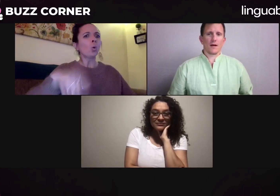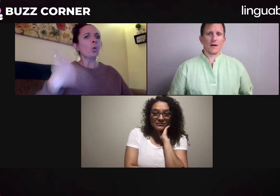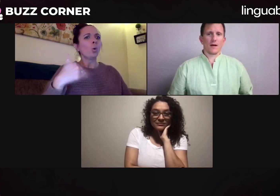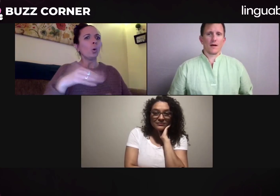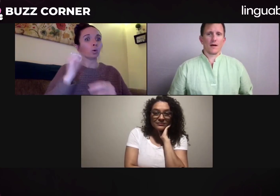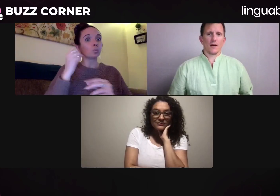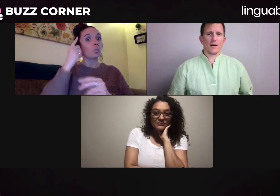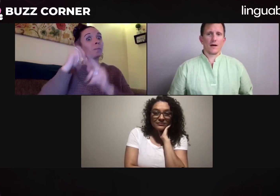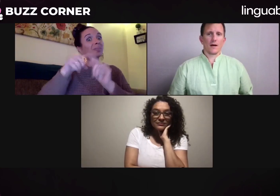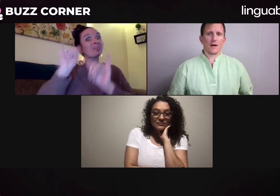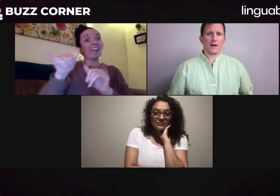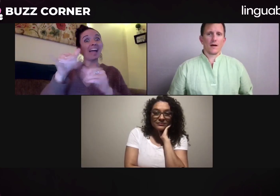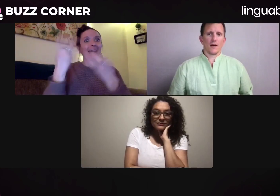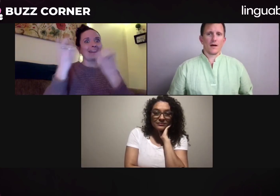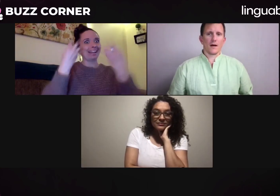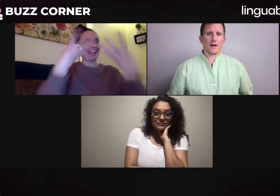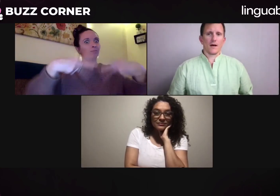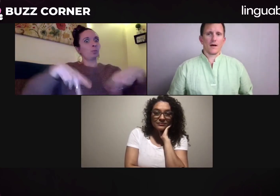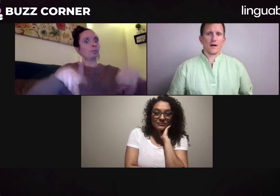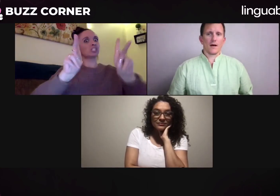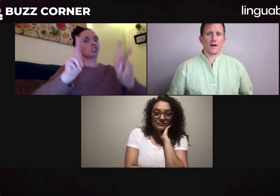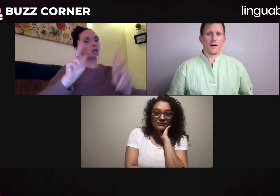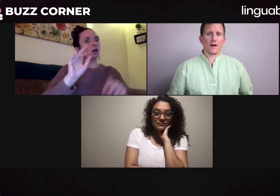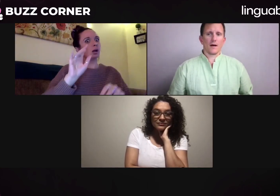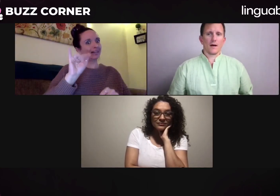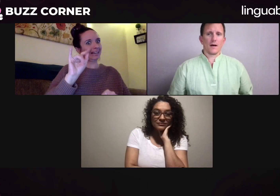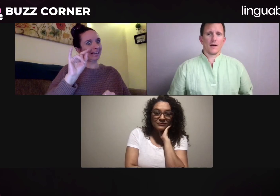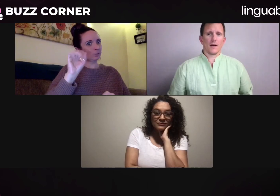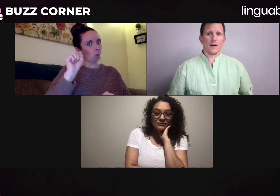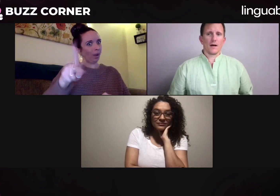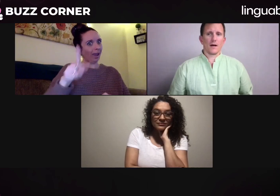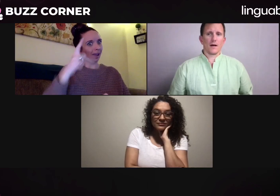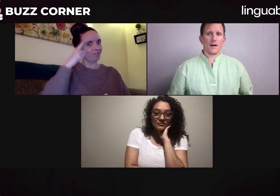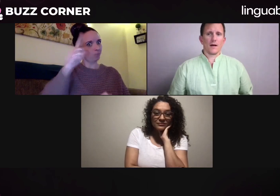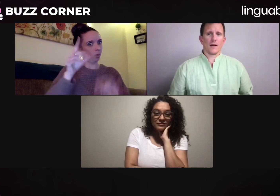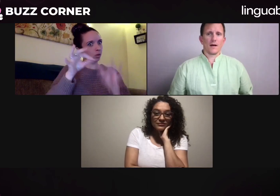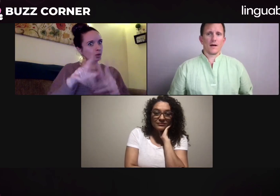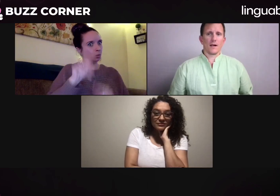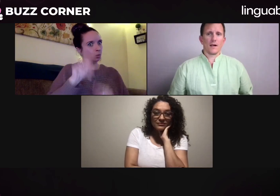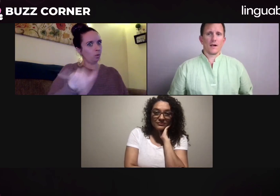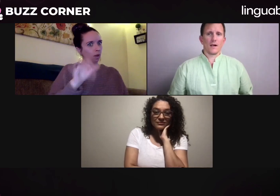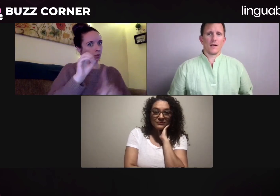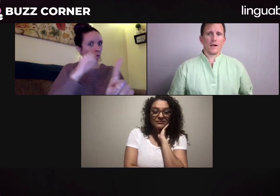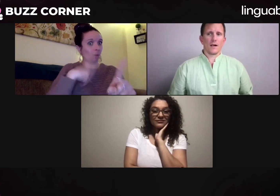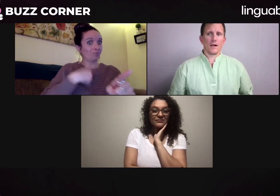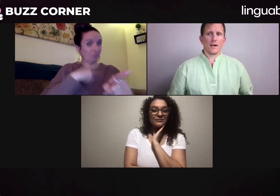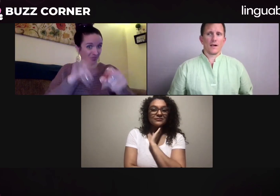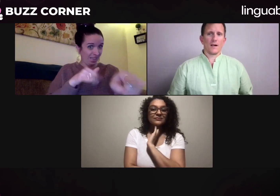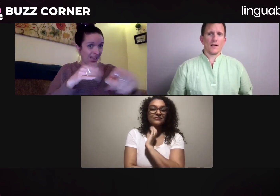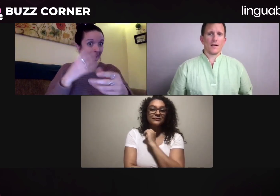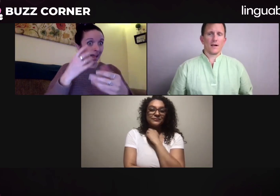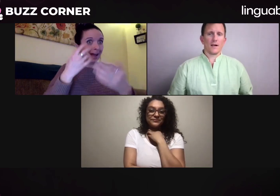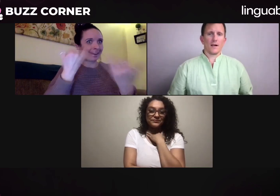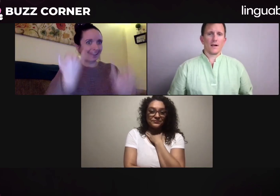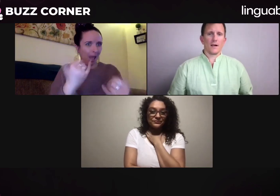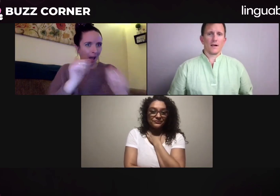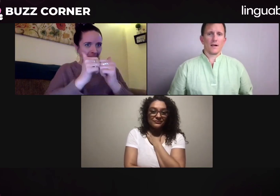and then shifting back to being an officer, like that's not okay. And it shows, it conveys that it's okay for interpreters to do that.